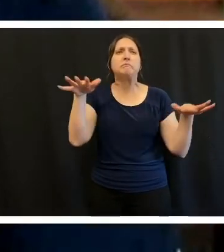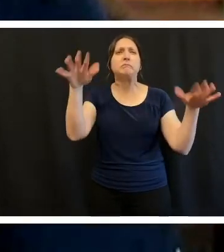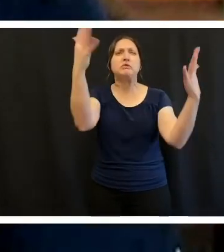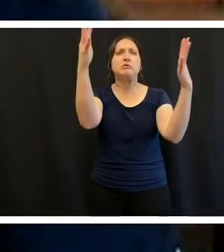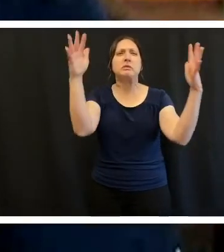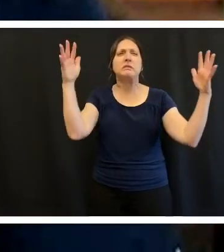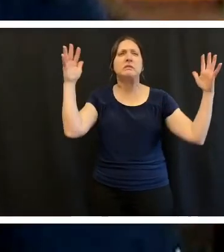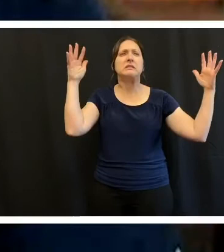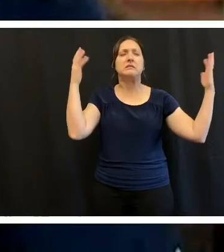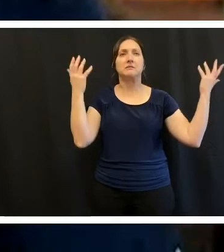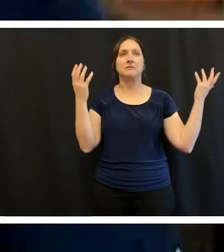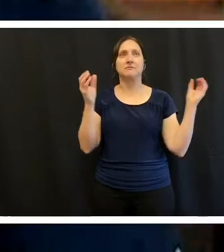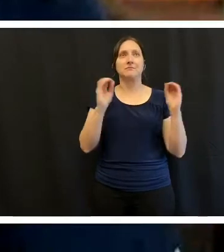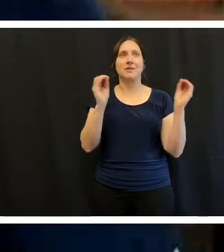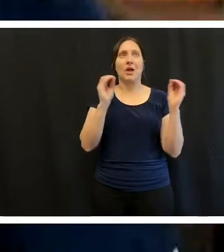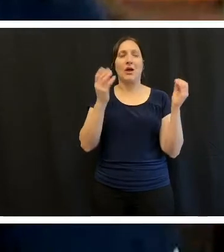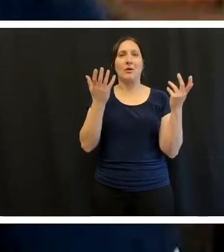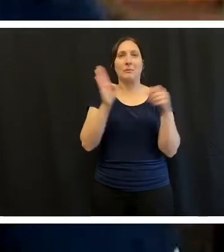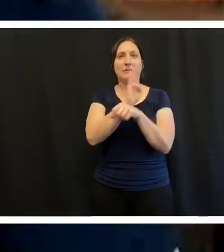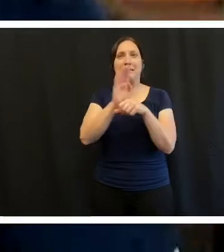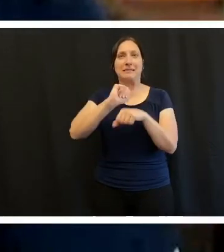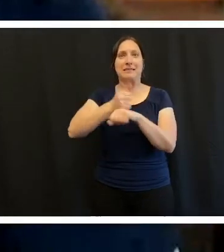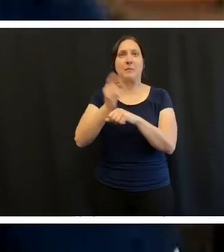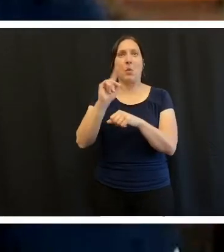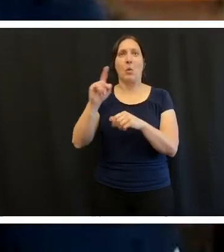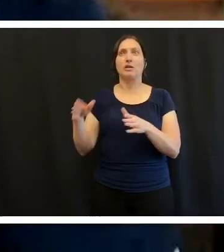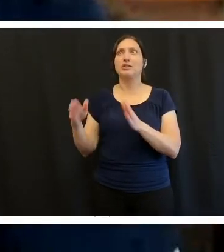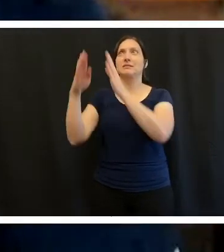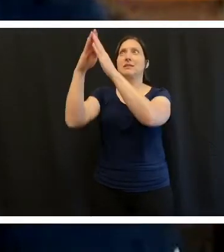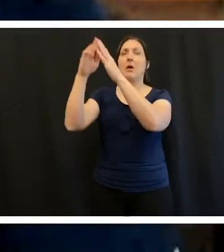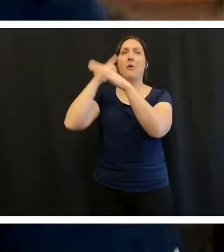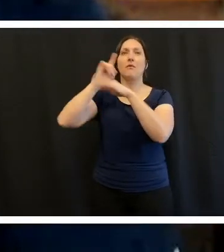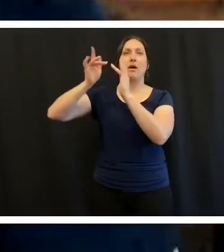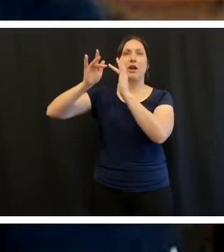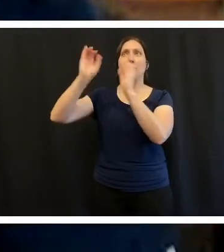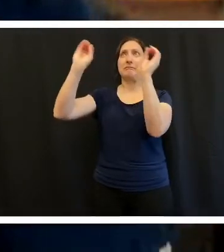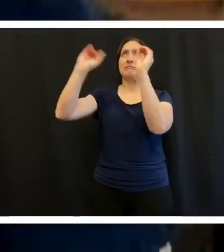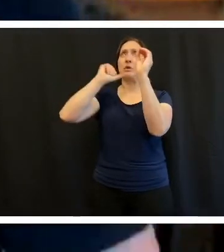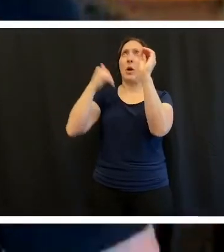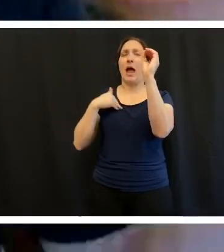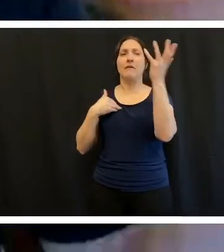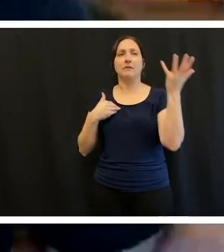to be able to get onto school to be able to complete their work so that they're not having to hike all the way down